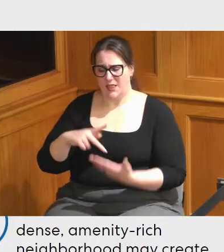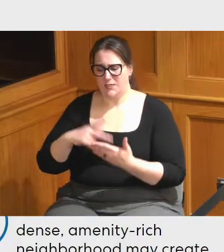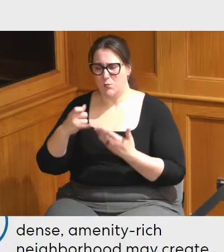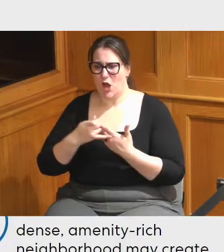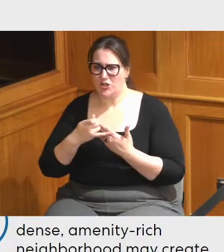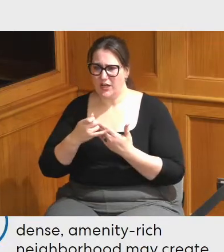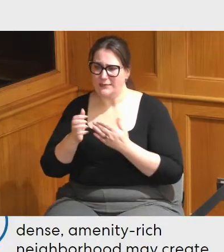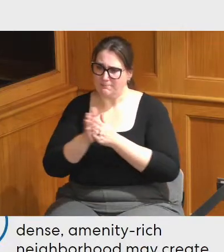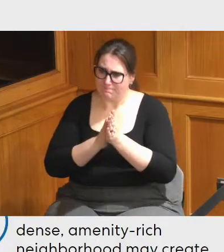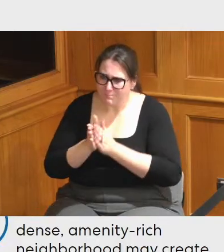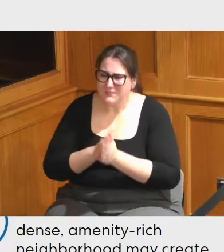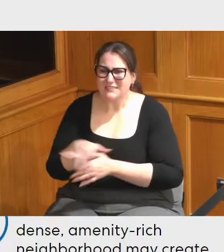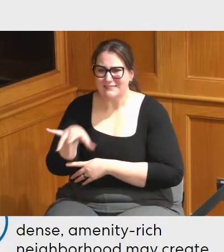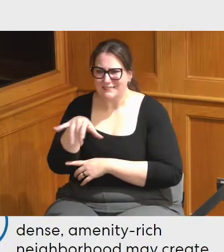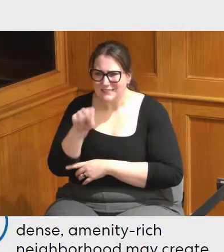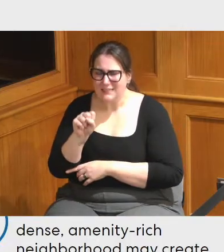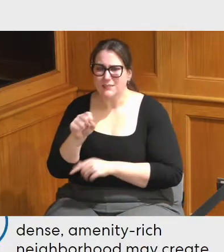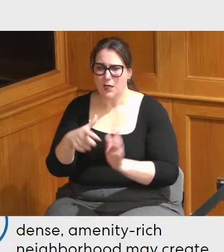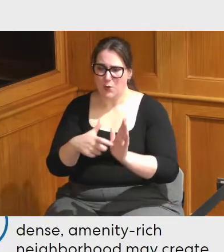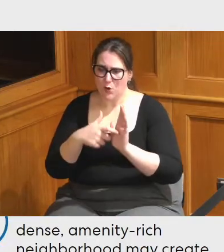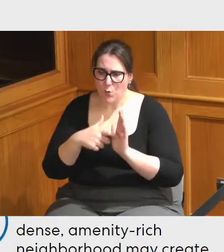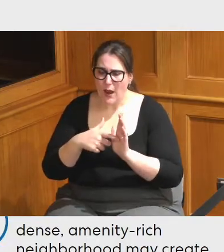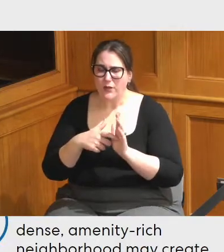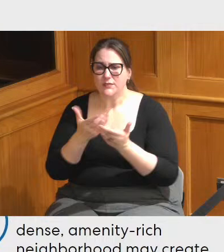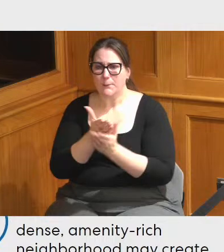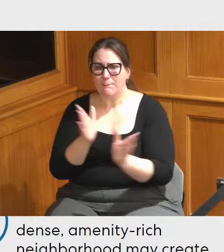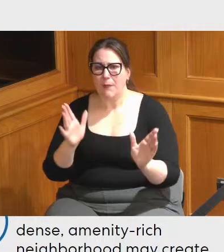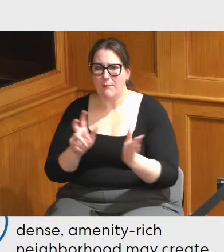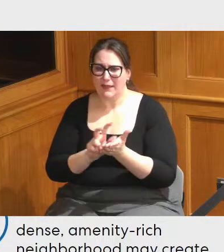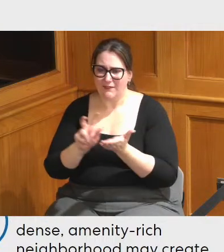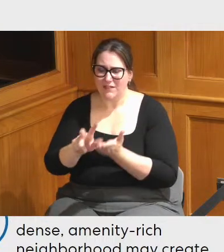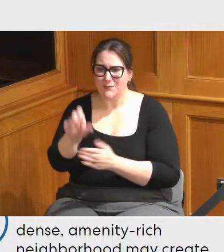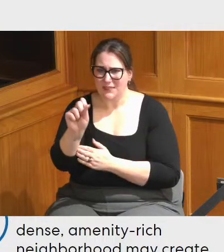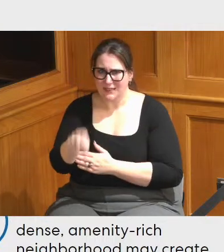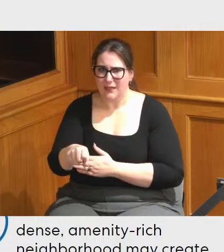project. It requires a certain amount of public investment. one of the things that wasn't involved